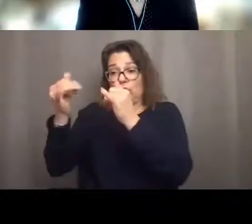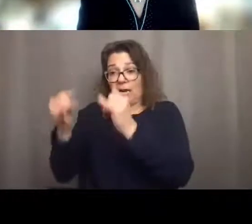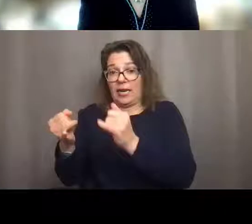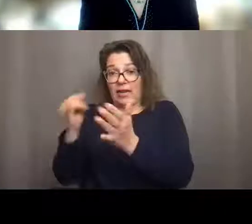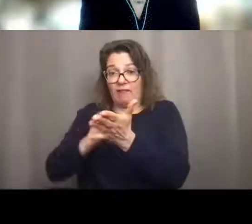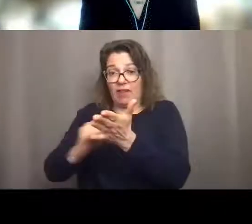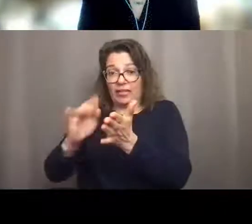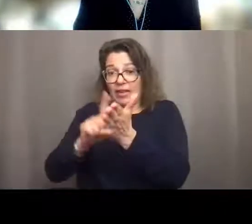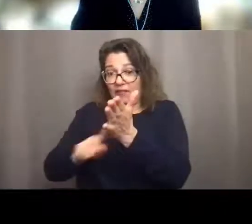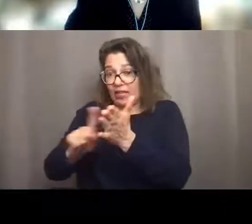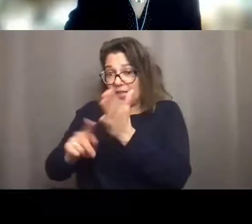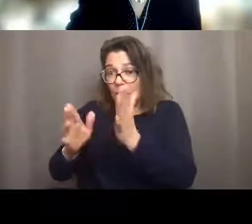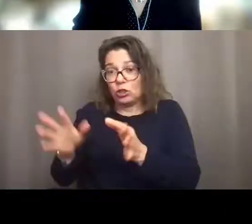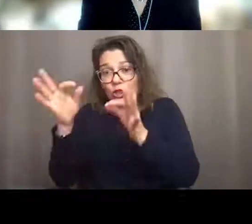which resources are considered key.